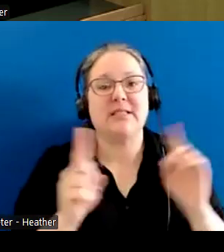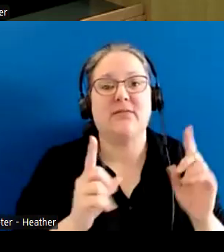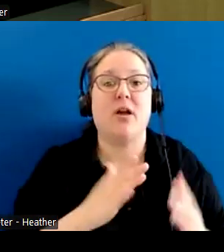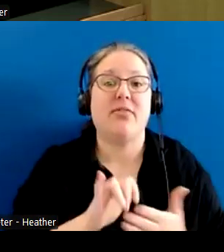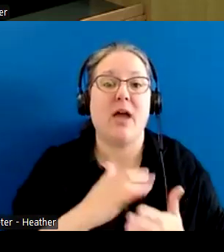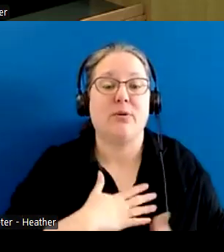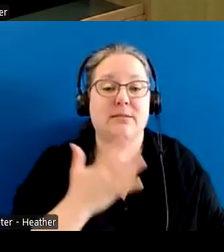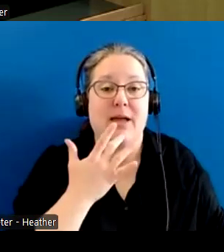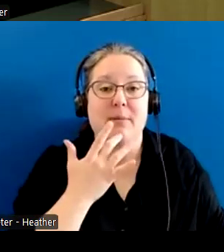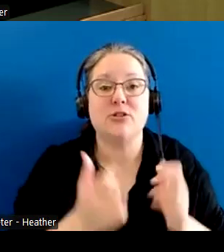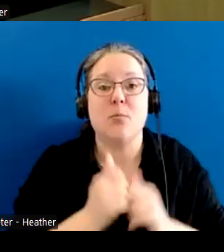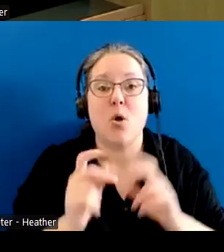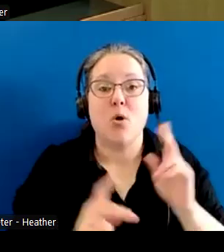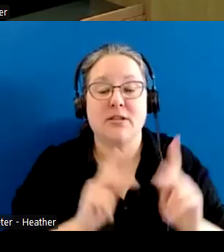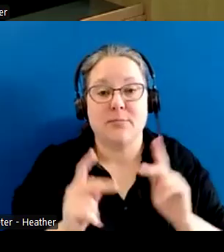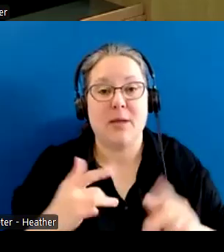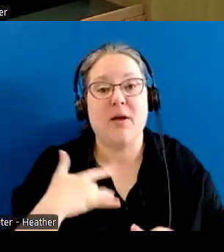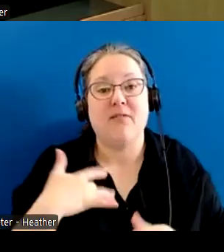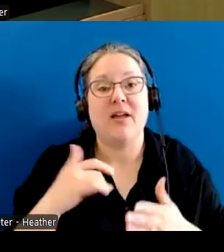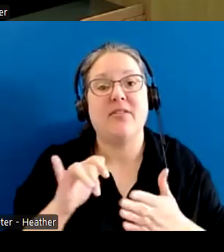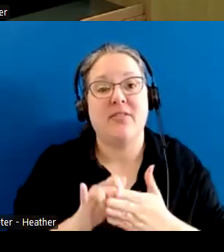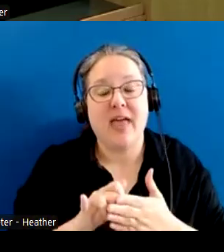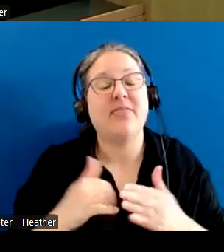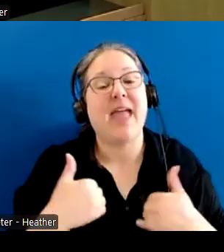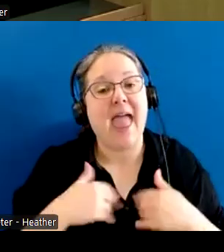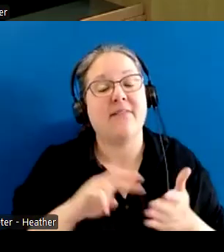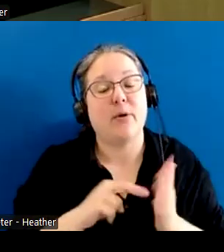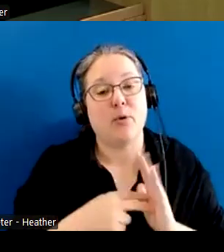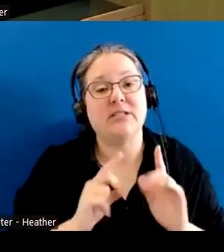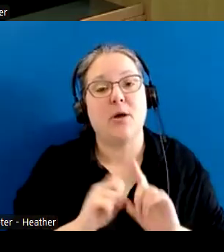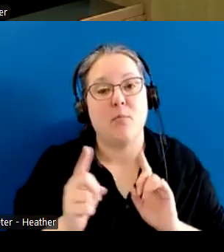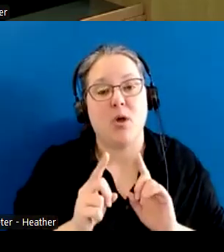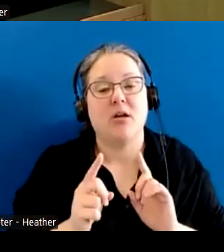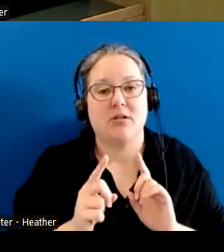is that most people felt that the experimental therapeutics had a purpose um but mostly in